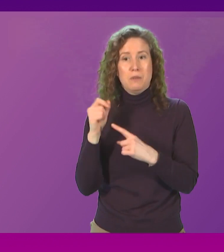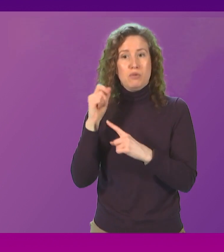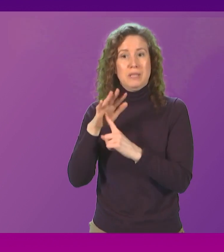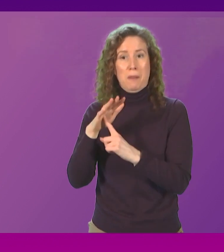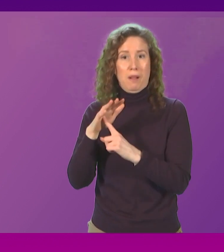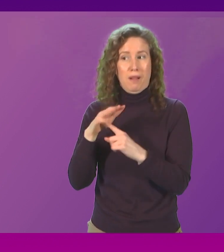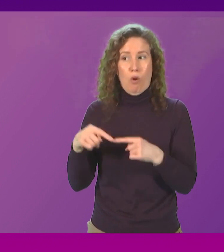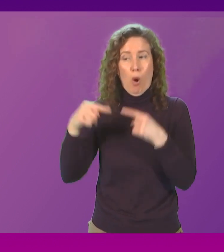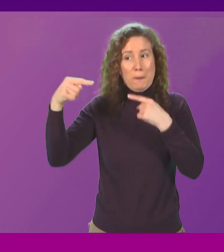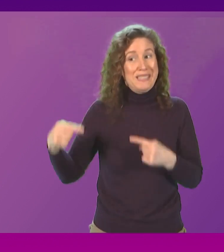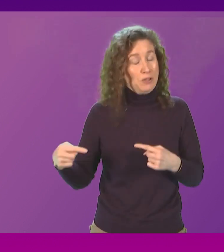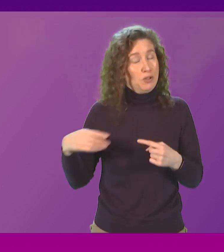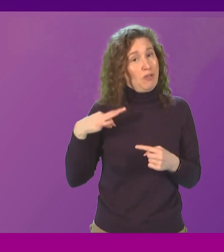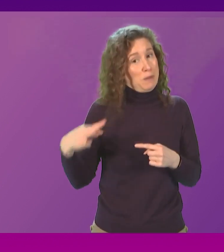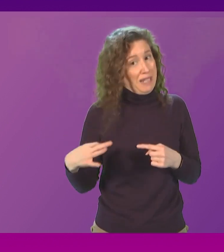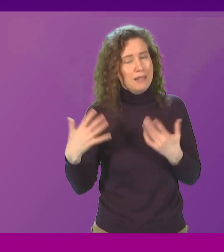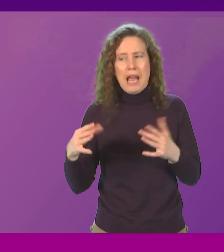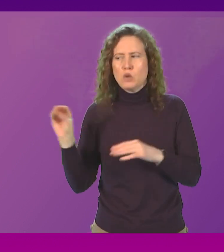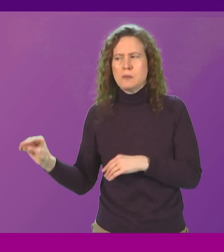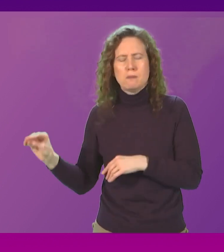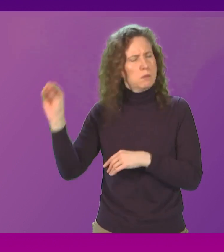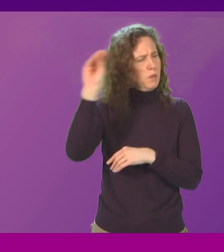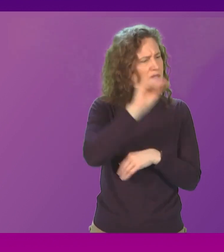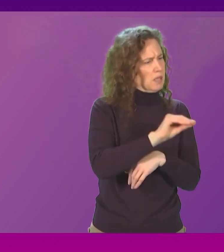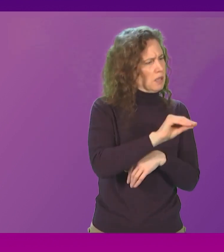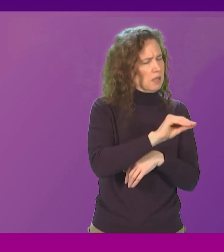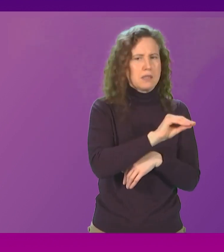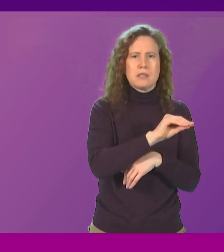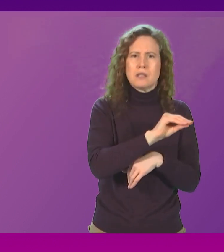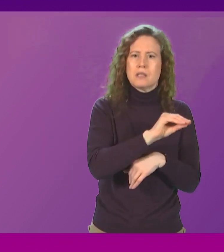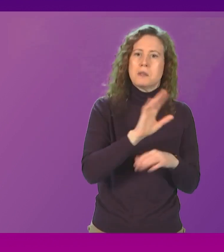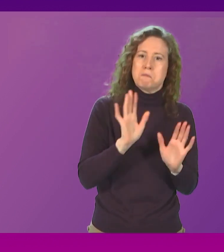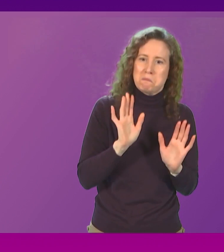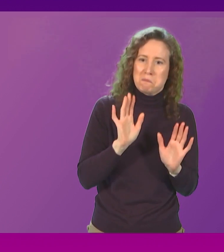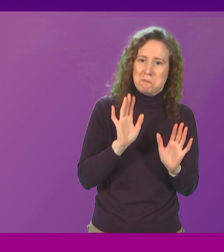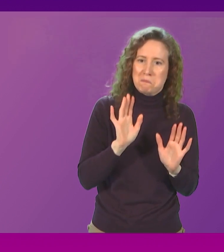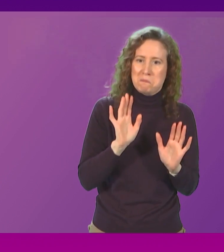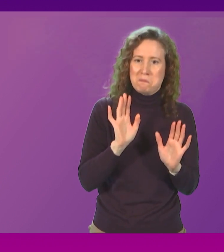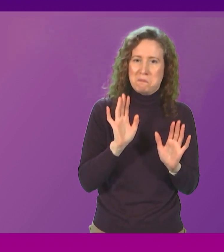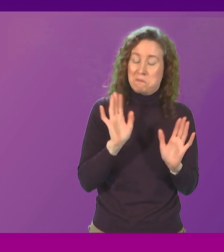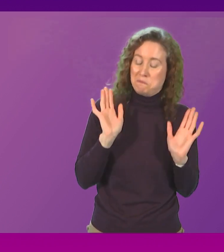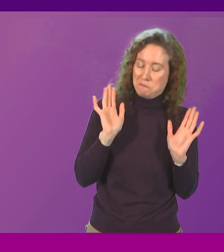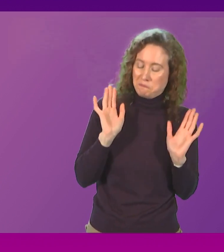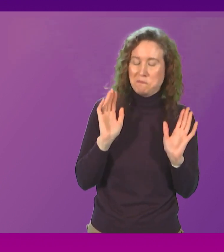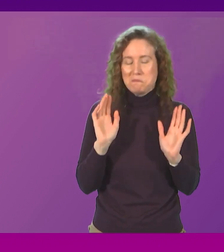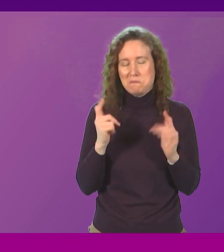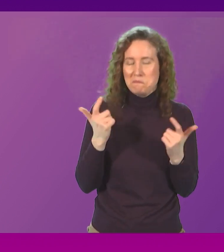Opposition representative; now she is on the Opposition benches to my right.